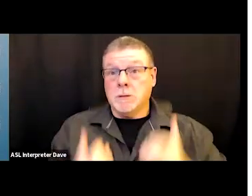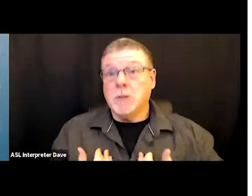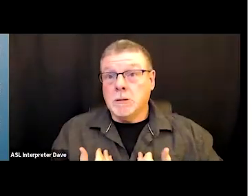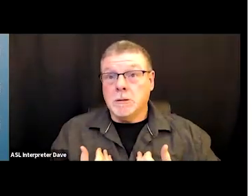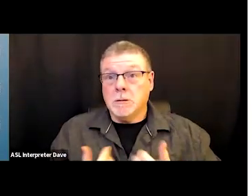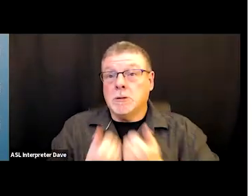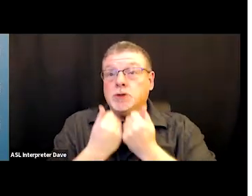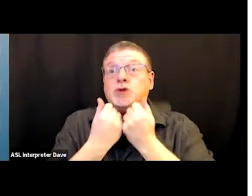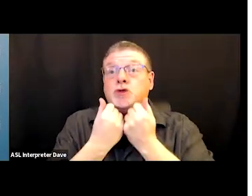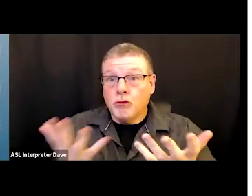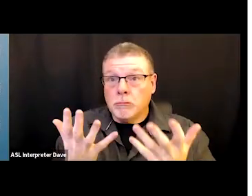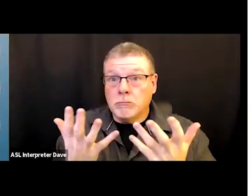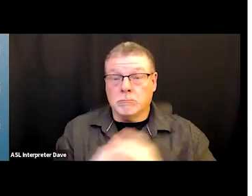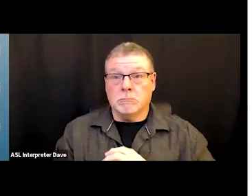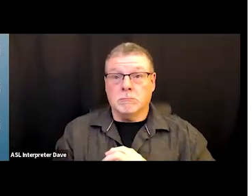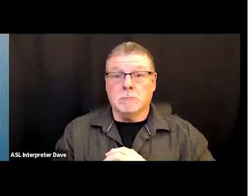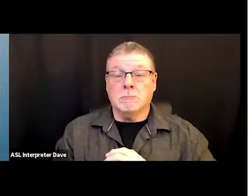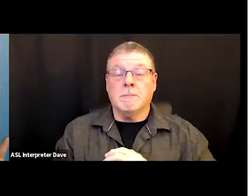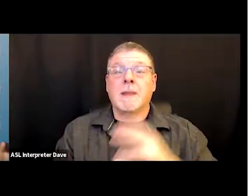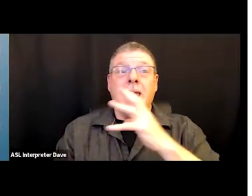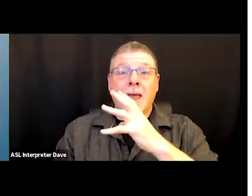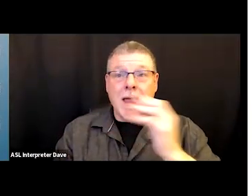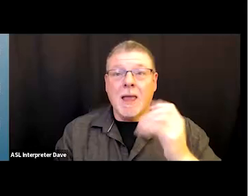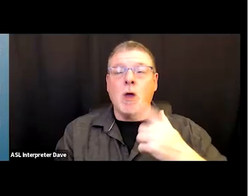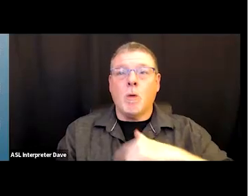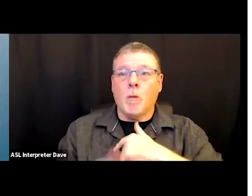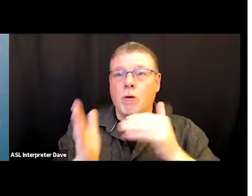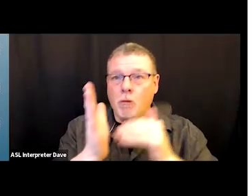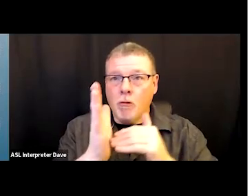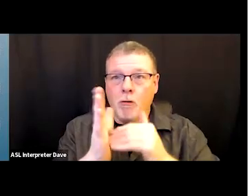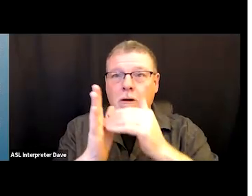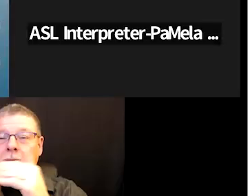And, you know, we oftentimes see individuals